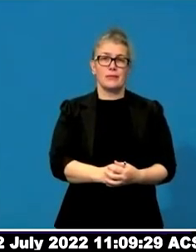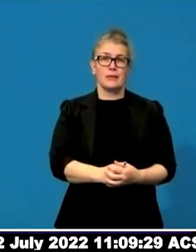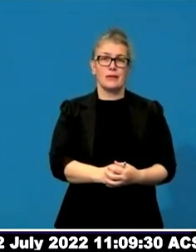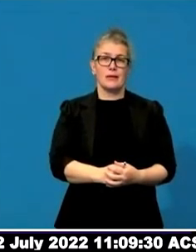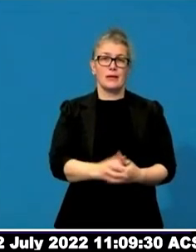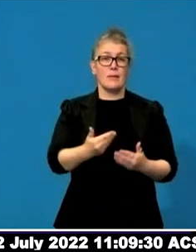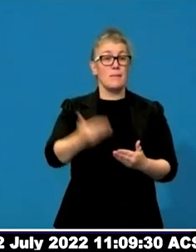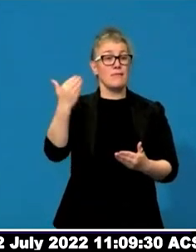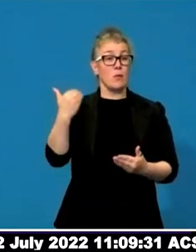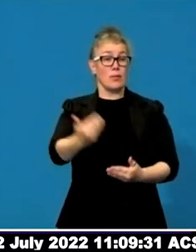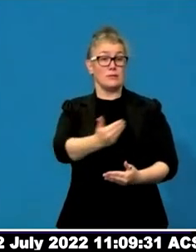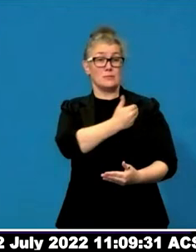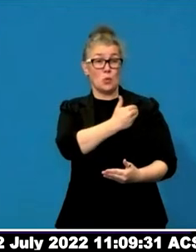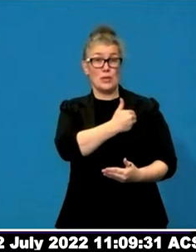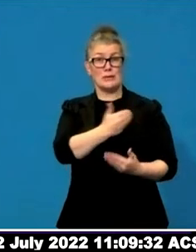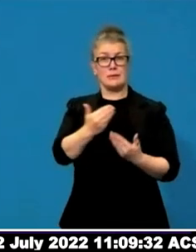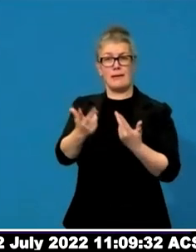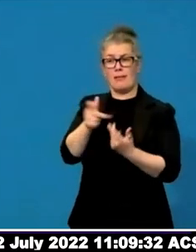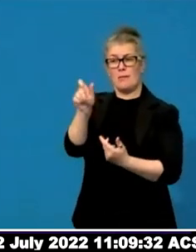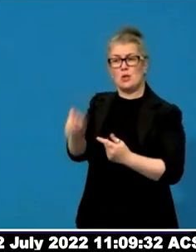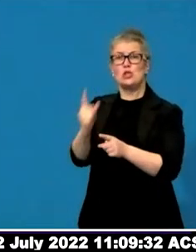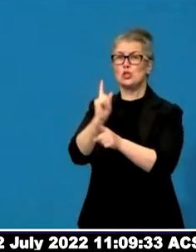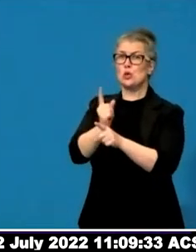who highlighted that issue as well.